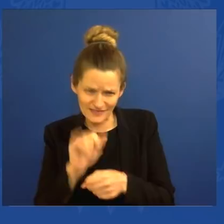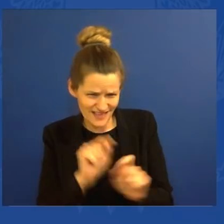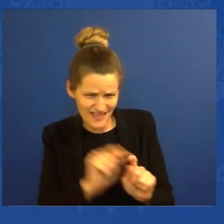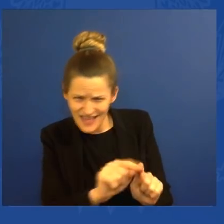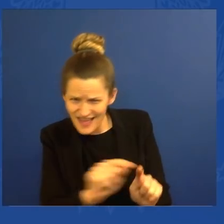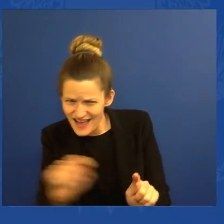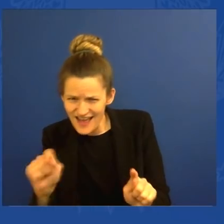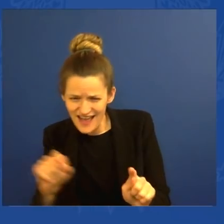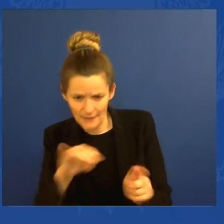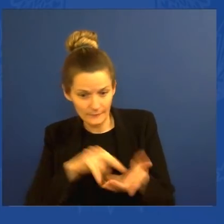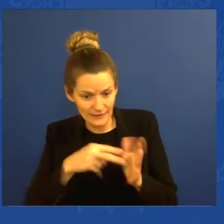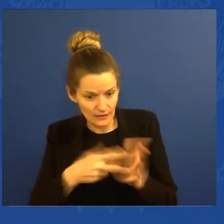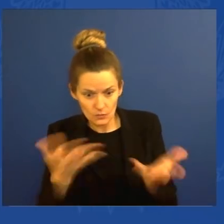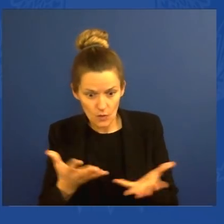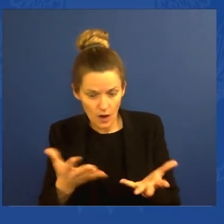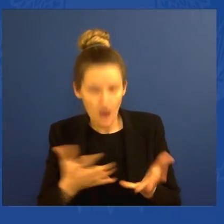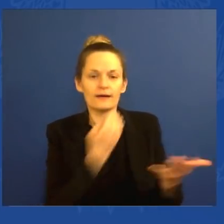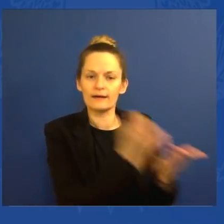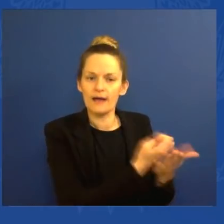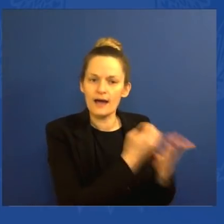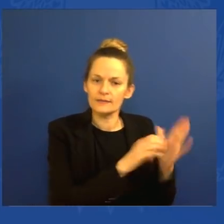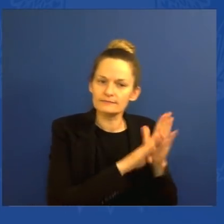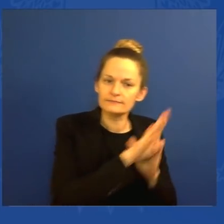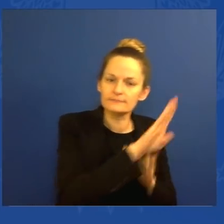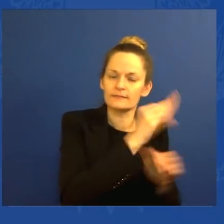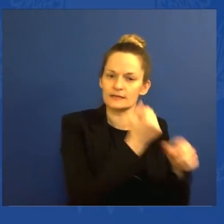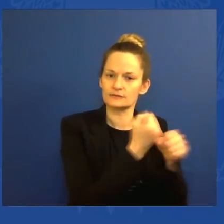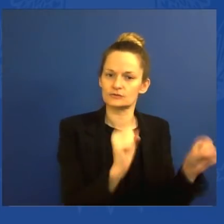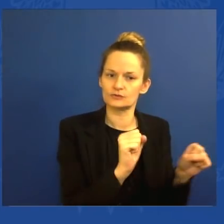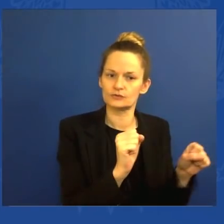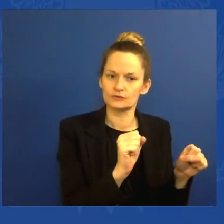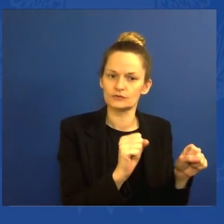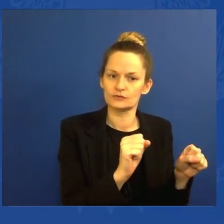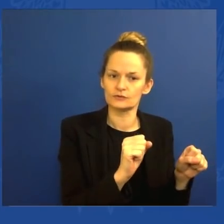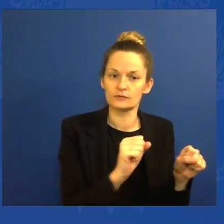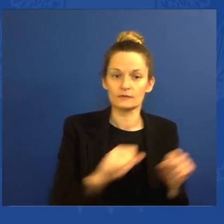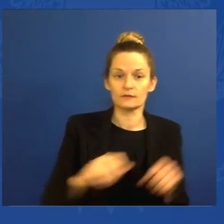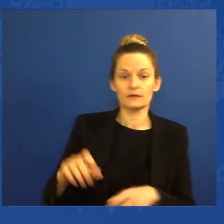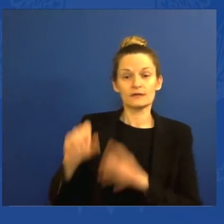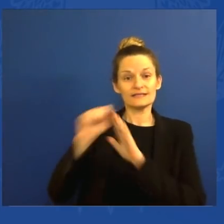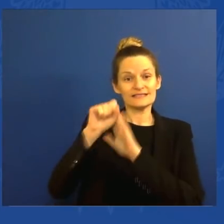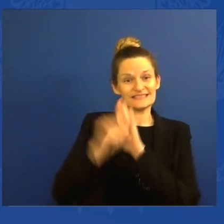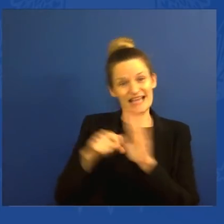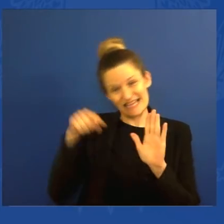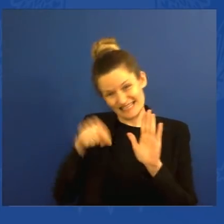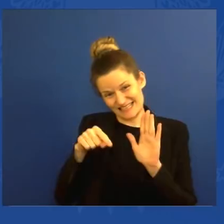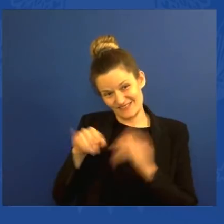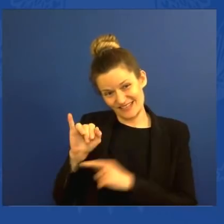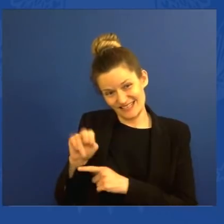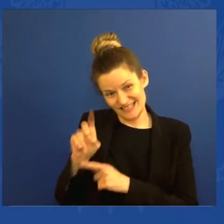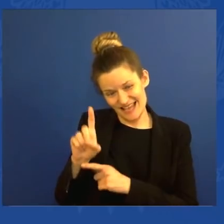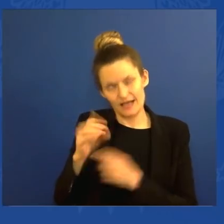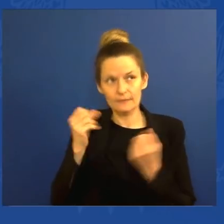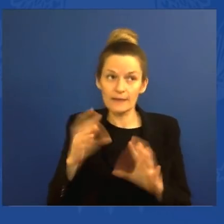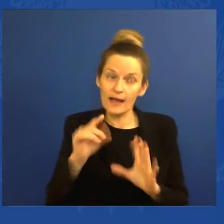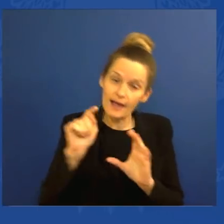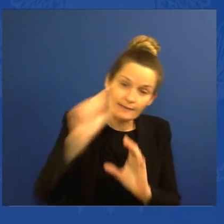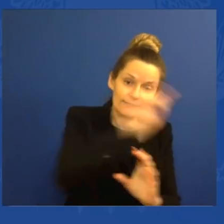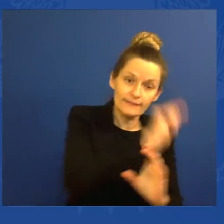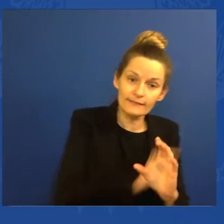this about a lot of Midwestern states -- but we're heavy intensive in manufacturing -- number one per capita for a state like Indiana.